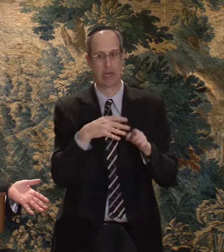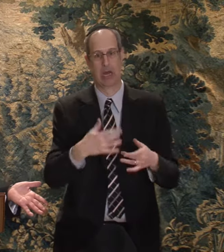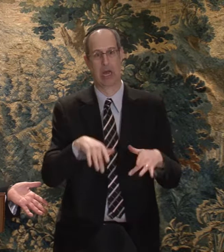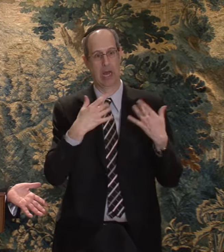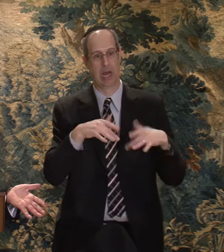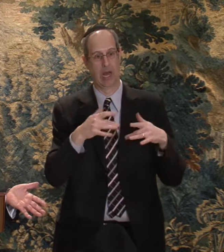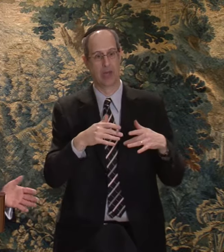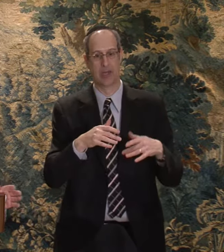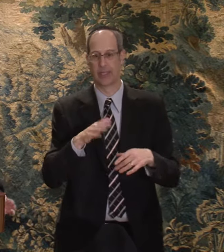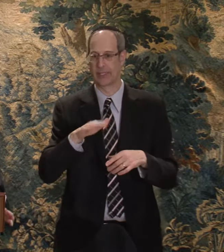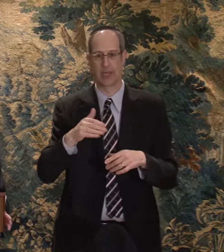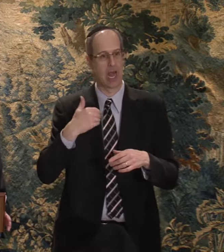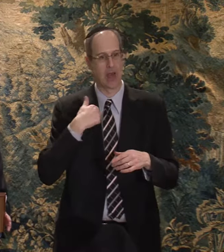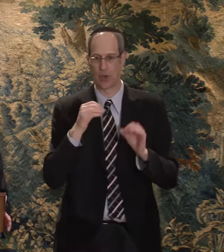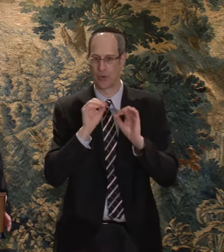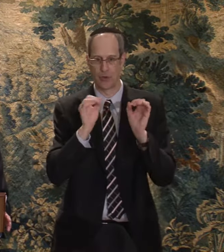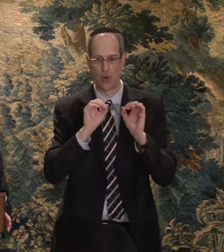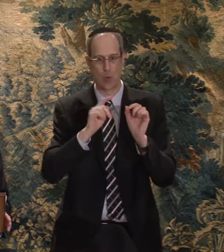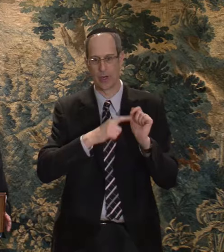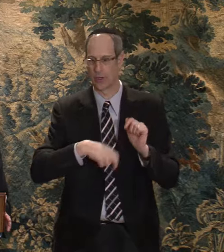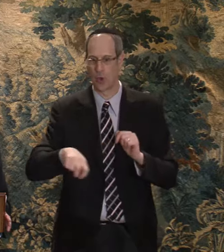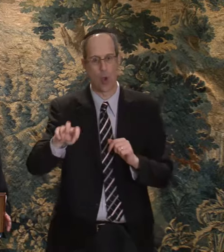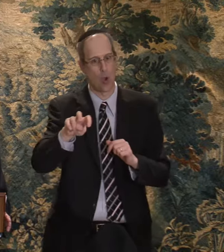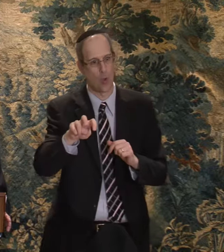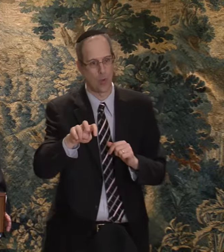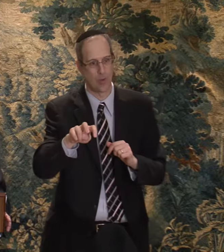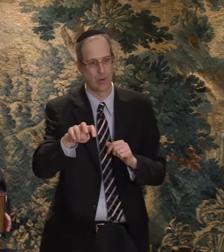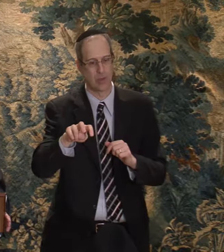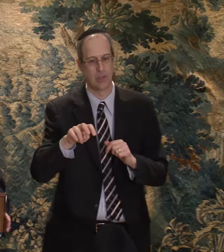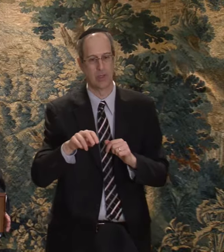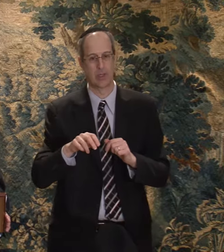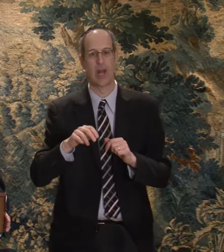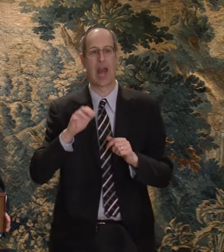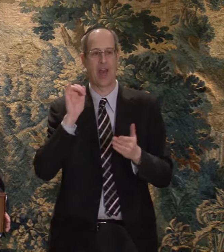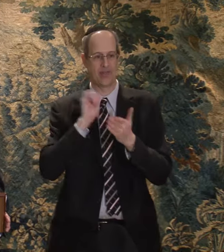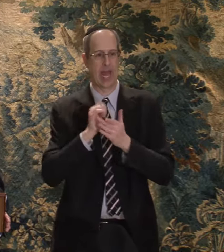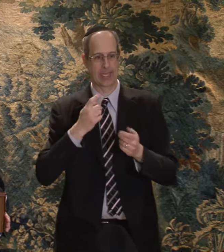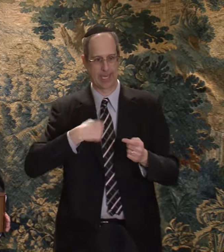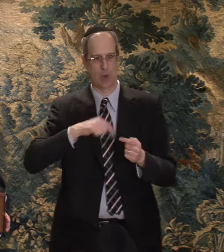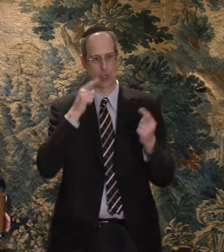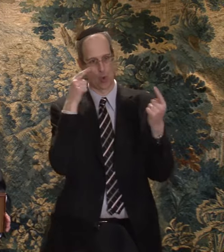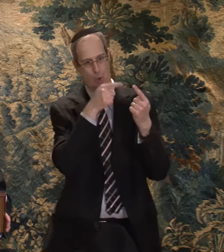else to go and if that's the case that's what our goal is now the second thing